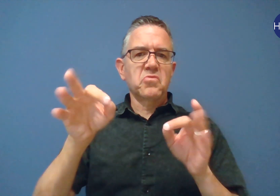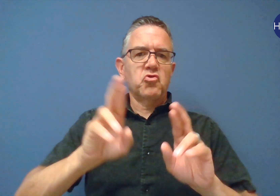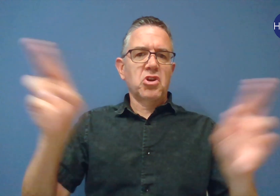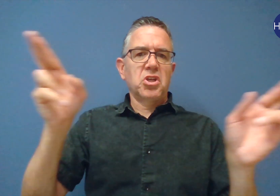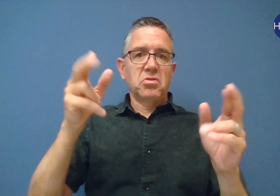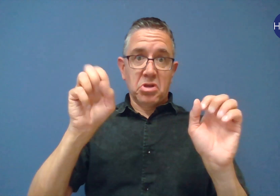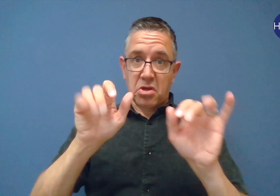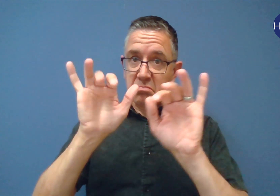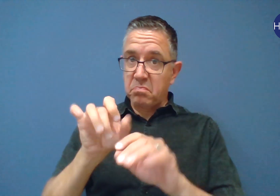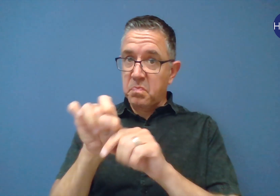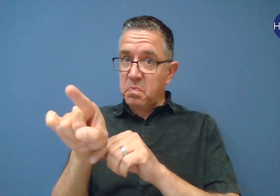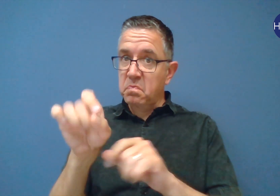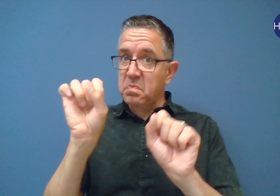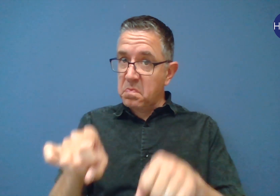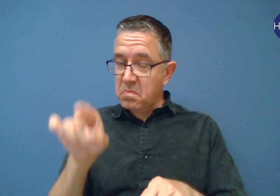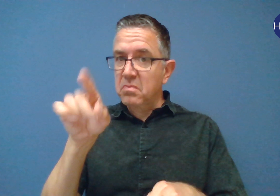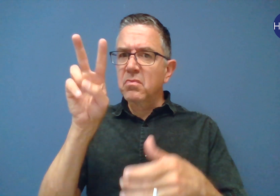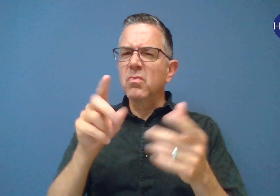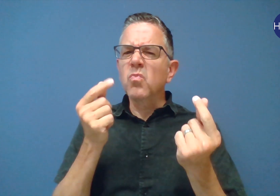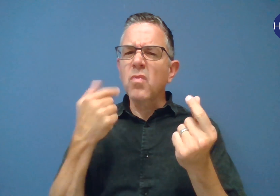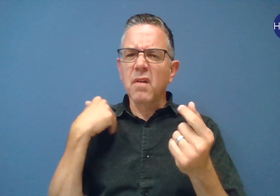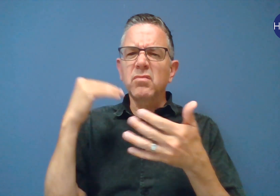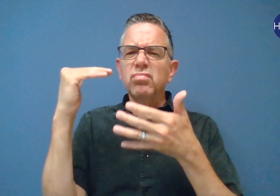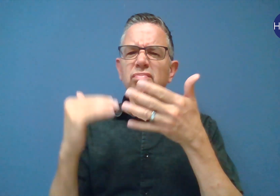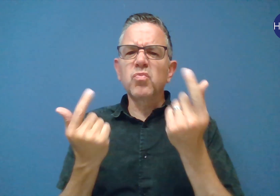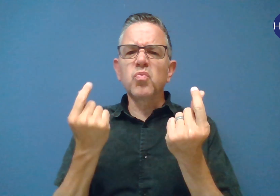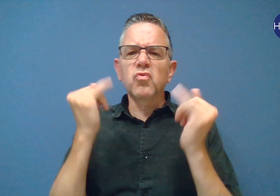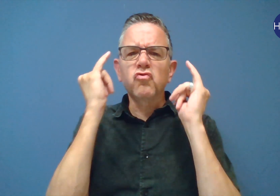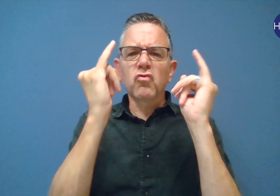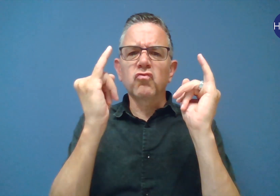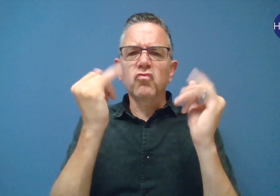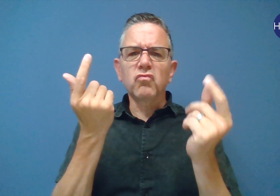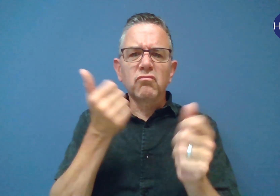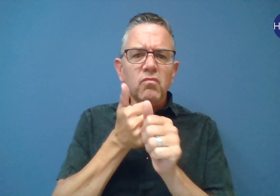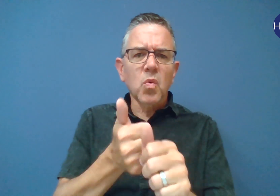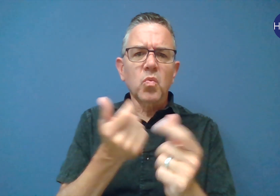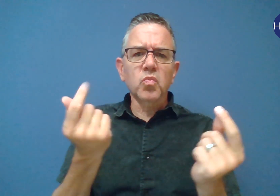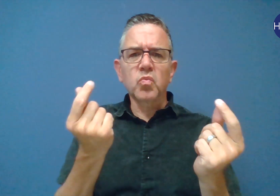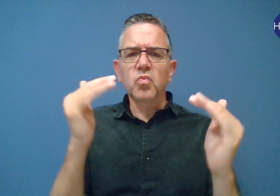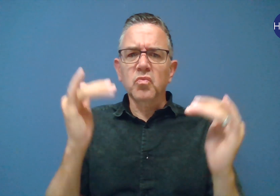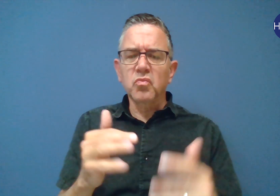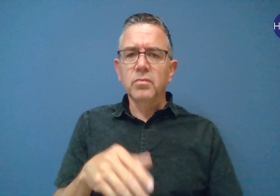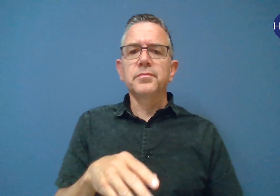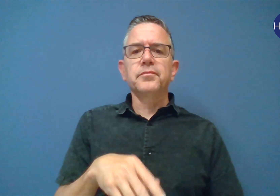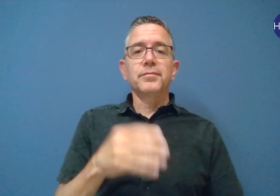They have detailed information explaining how to file your complaint, including filing online.